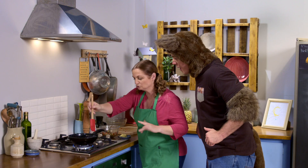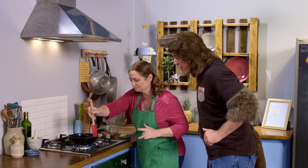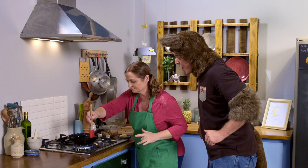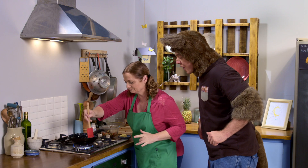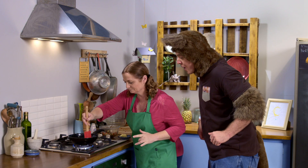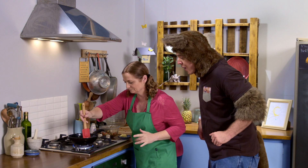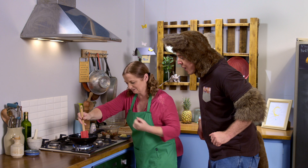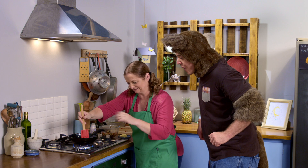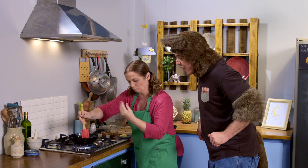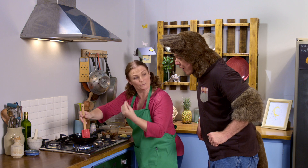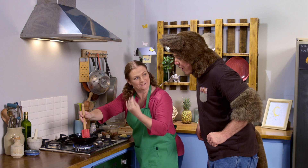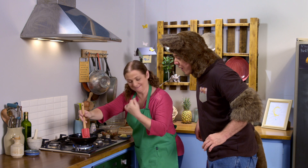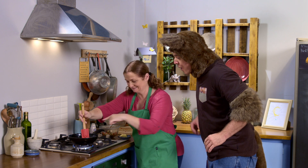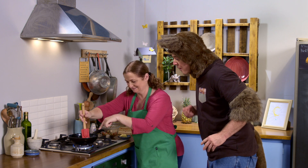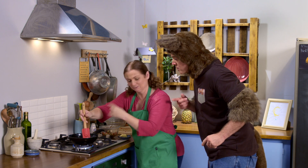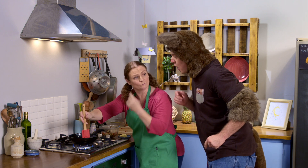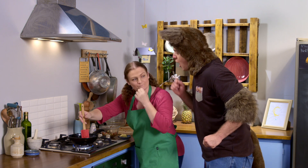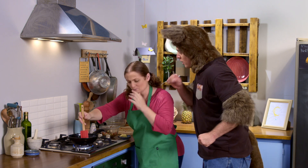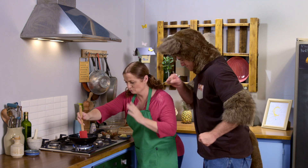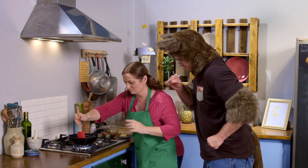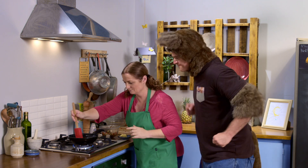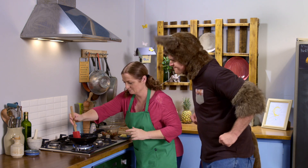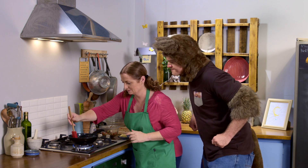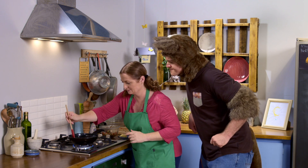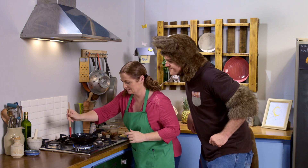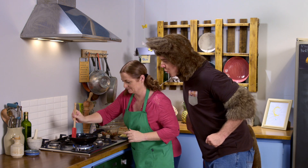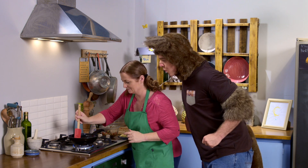It's still a bit liquidy. We'll just wait a bit longer. Alright.